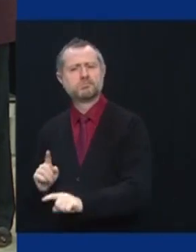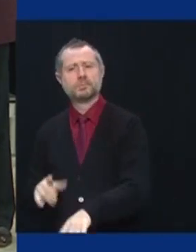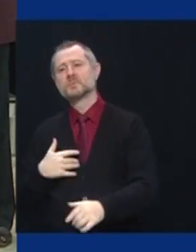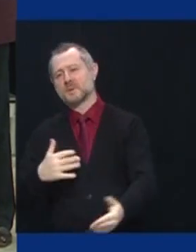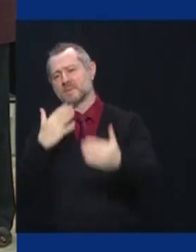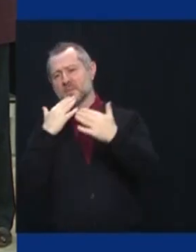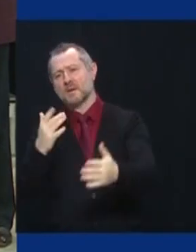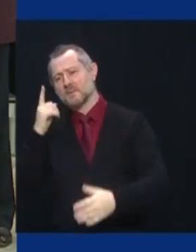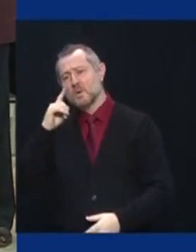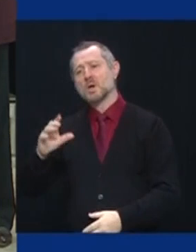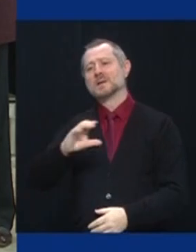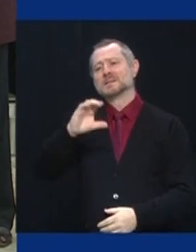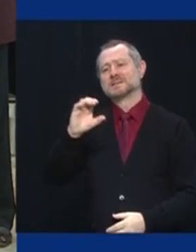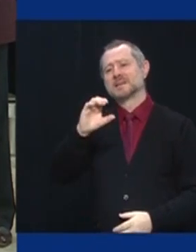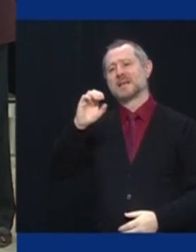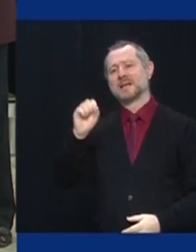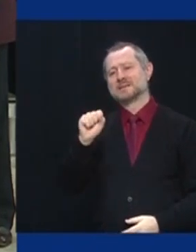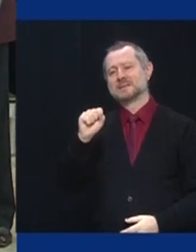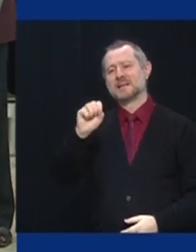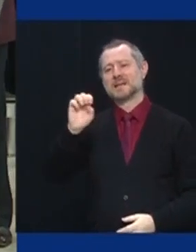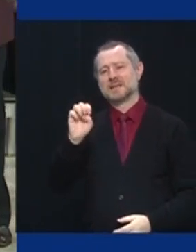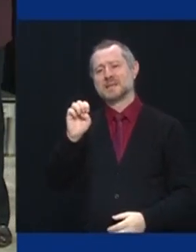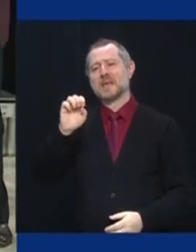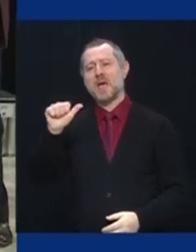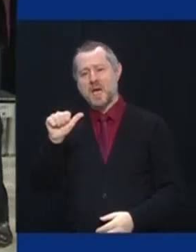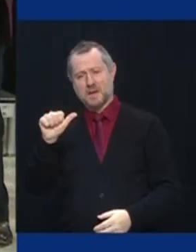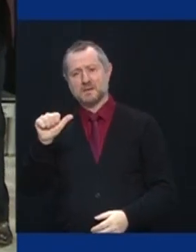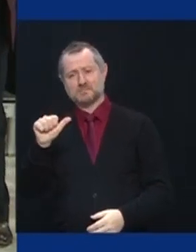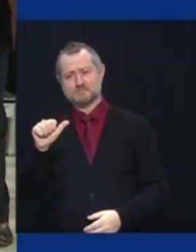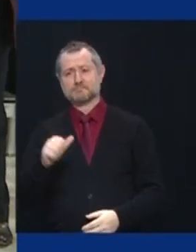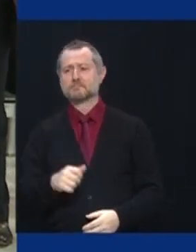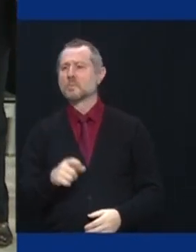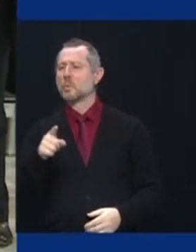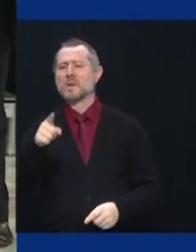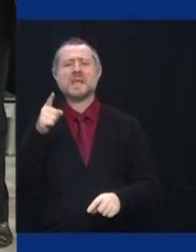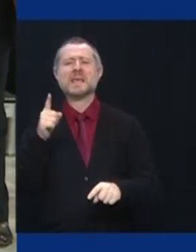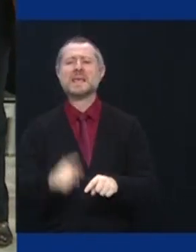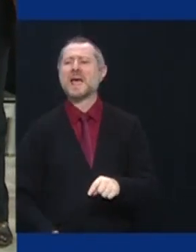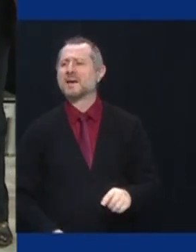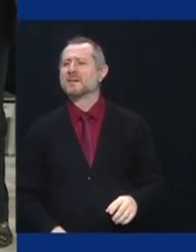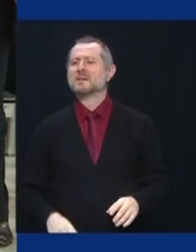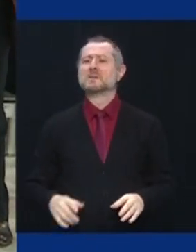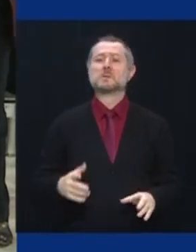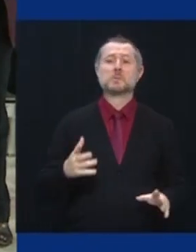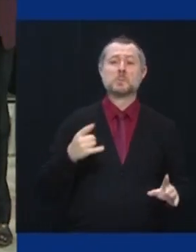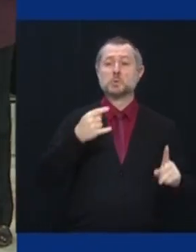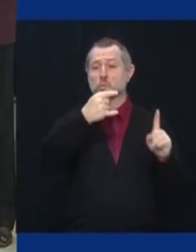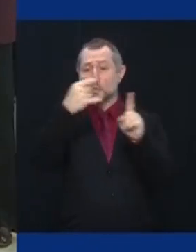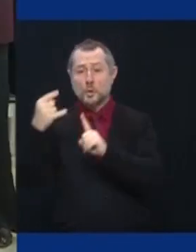WHO GO OUT AND DO THE WORK EVERY DAY, REGARDLESS OF WHAT'S GOING ON.